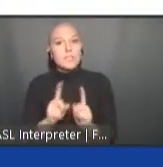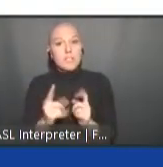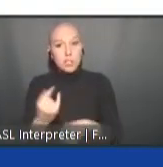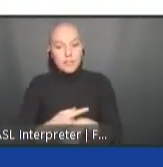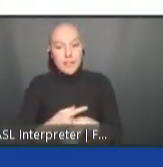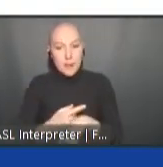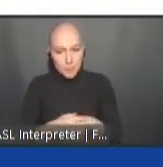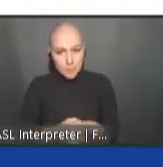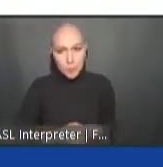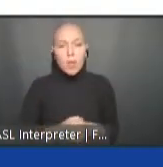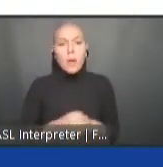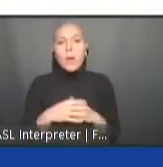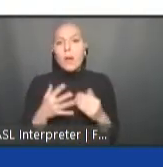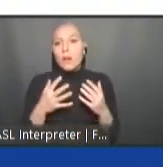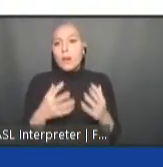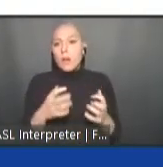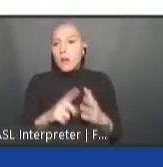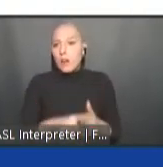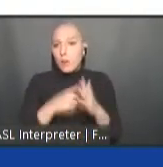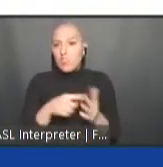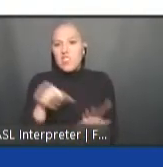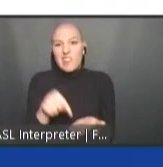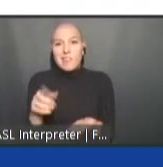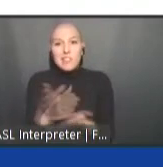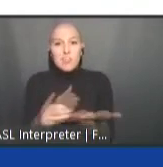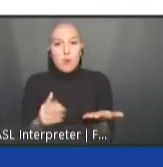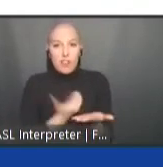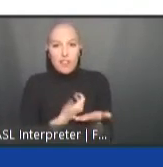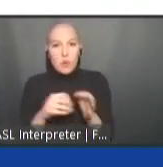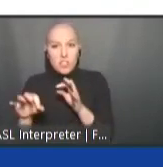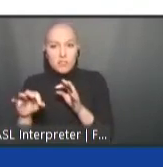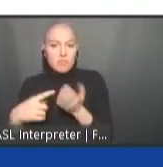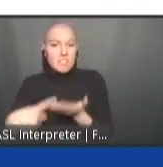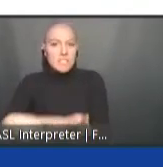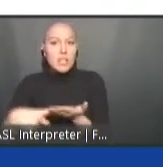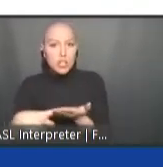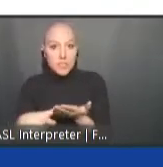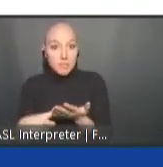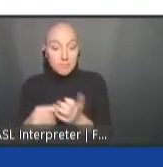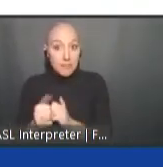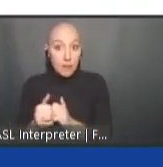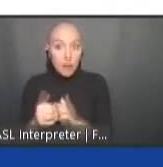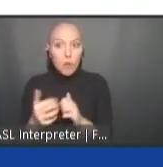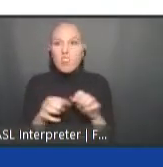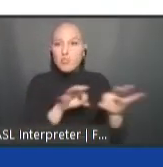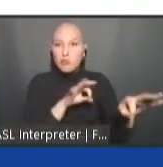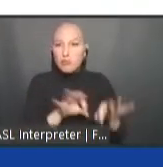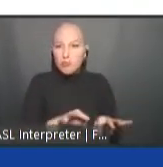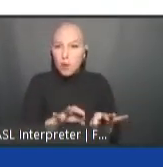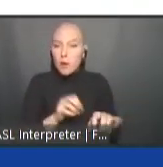this part of our discussion by describing a sample of the work that the American Hospital Association